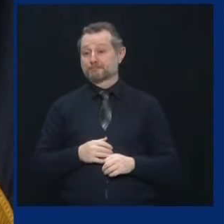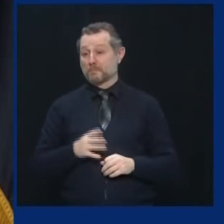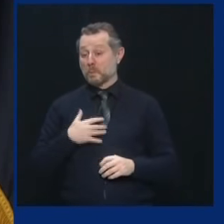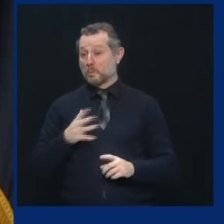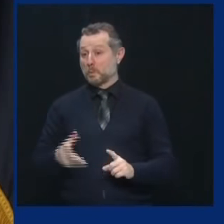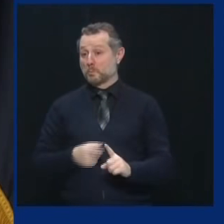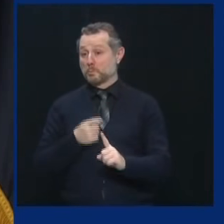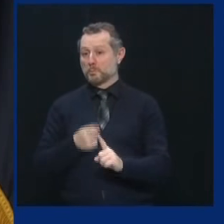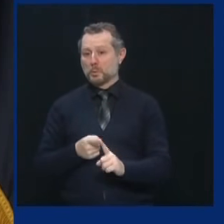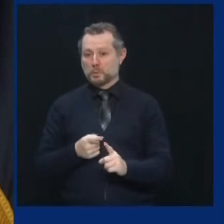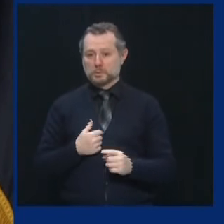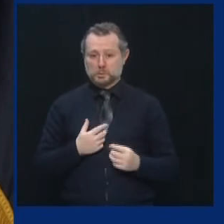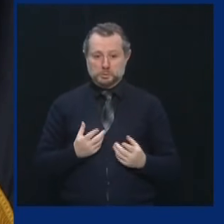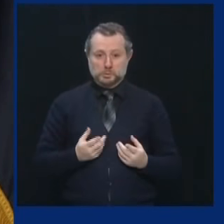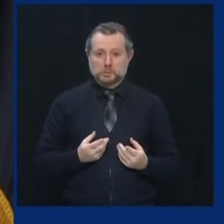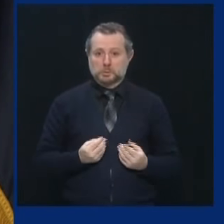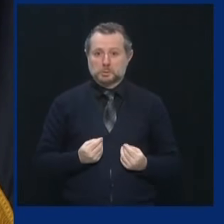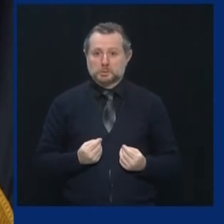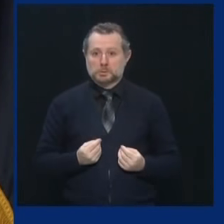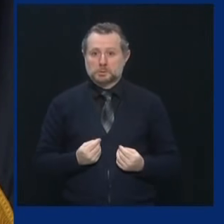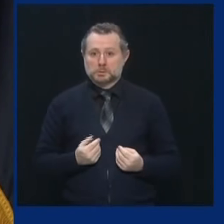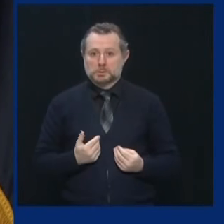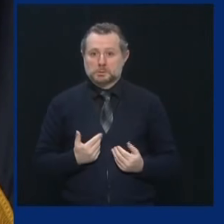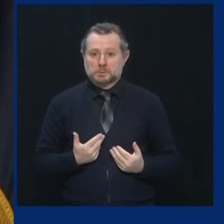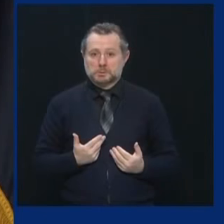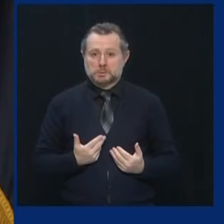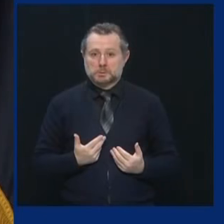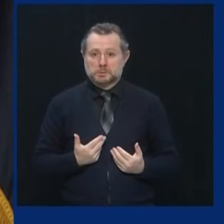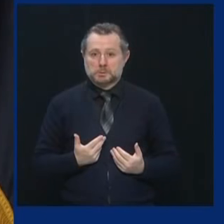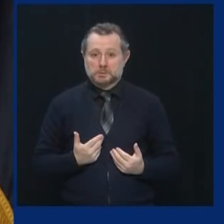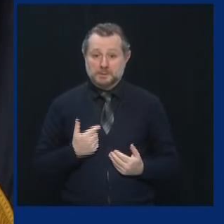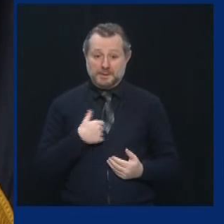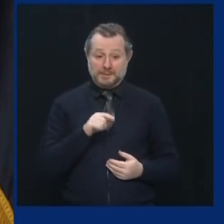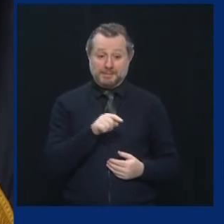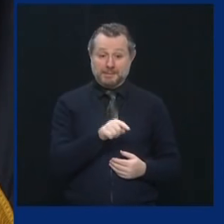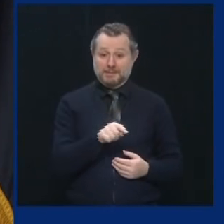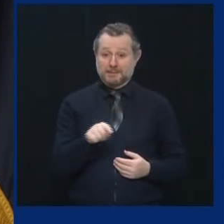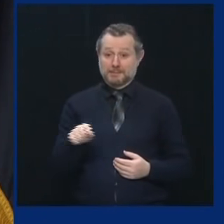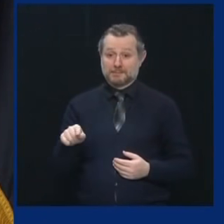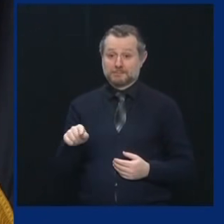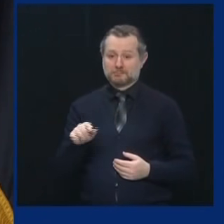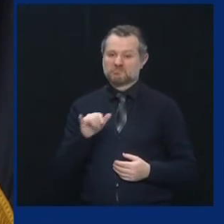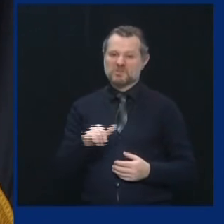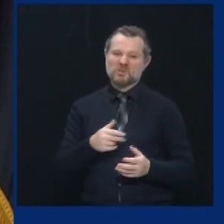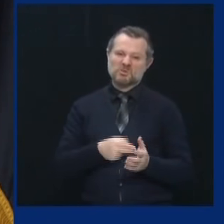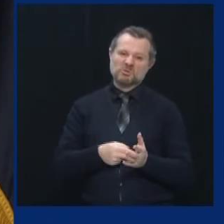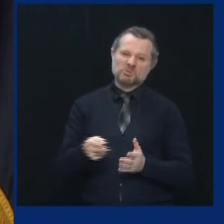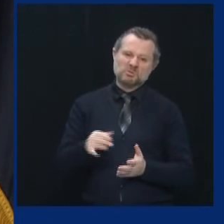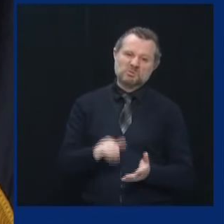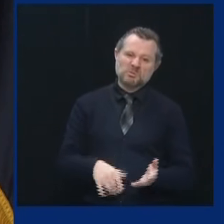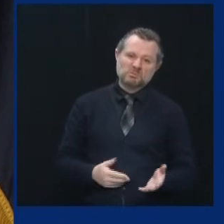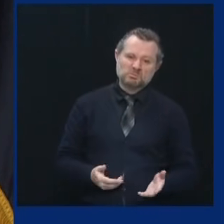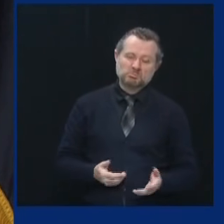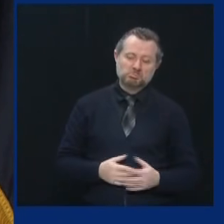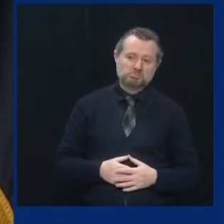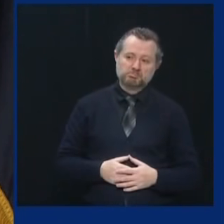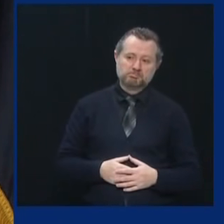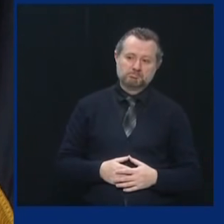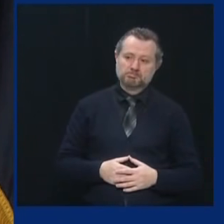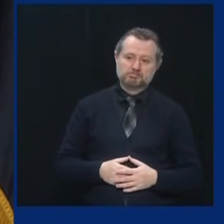TEND TO BE MORE CROWDING AND MORE DRINKING, ET CETERA. AND WITH RESTAURANTS WE'RE